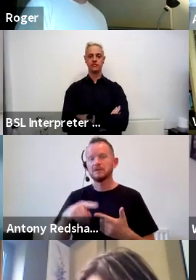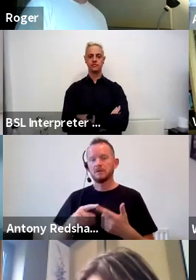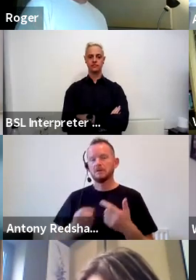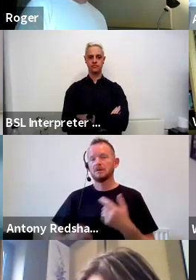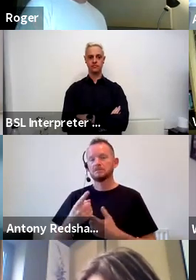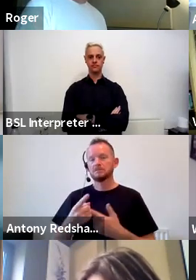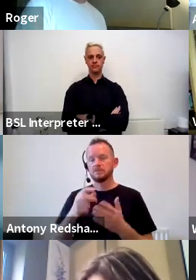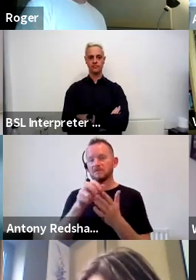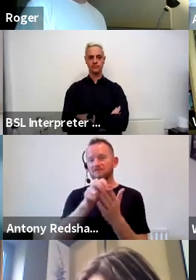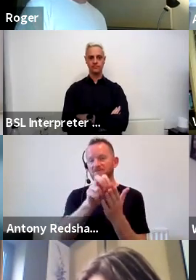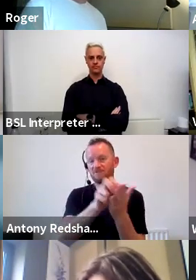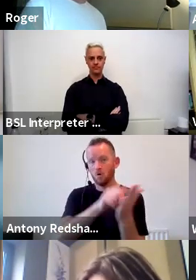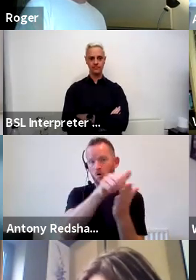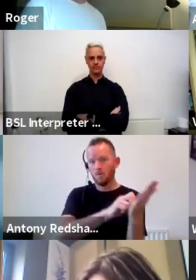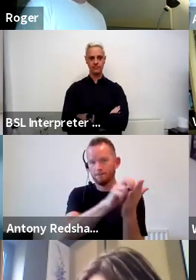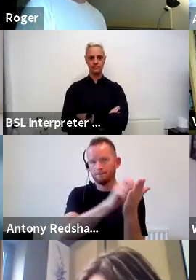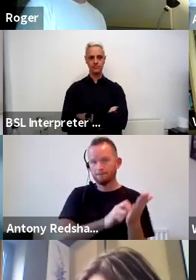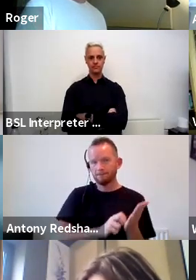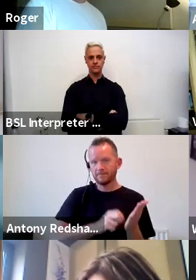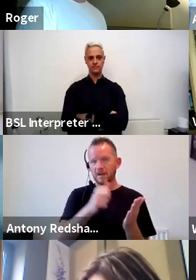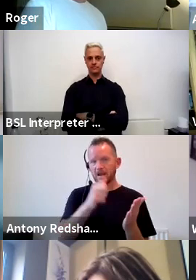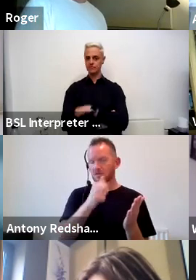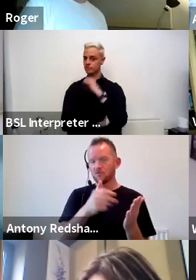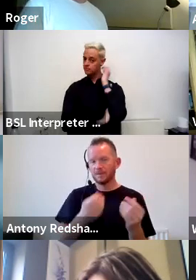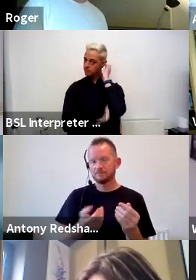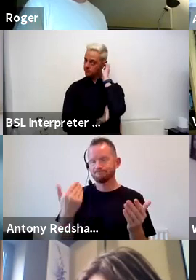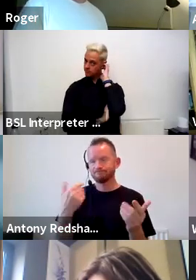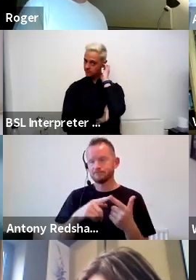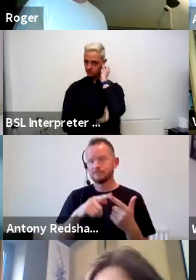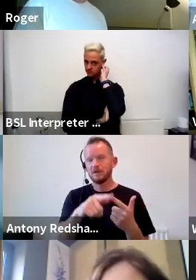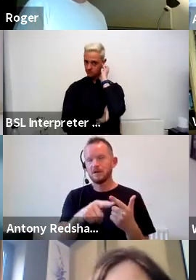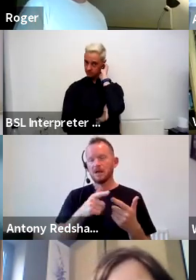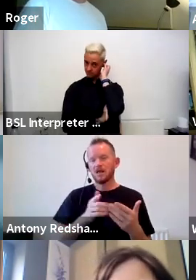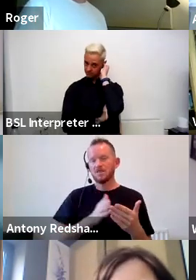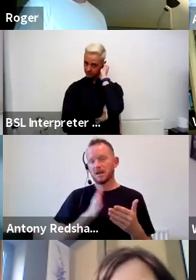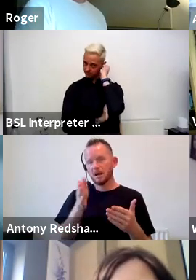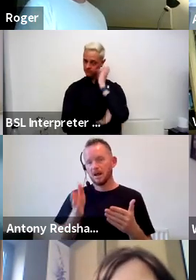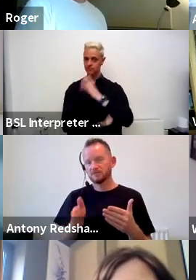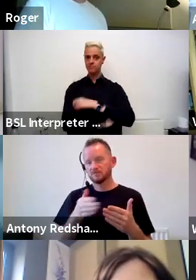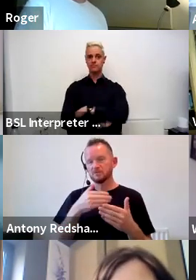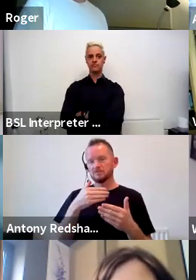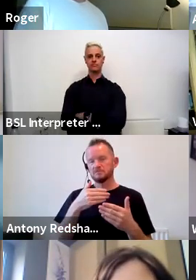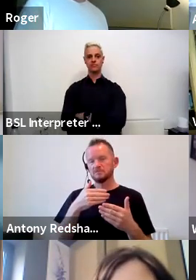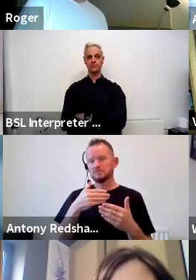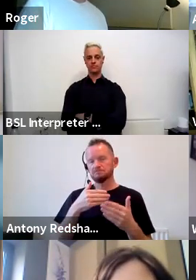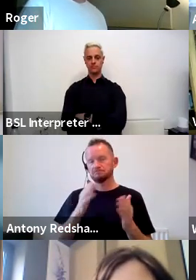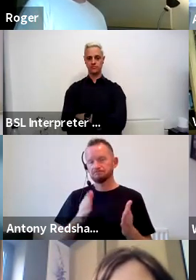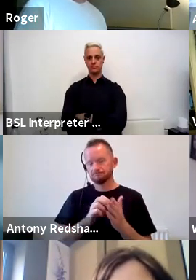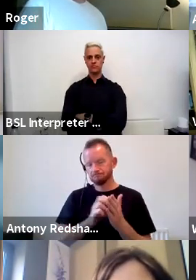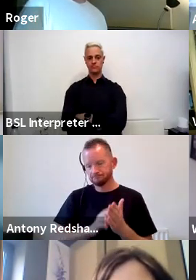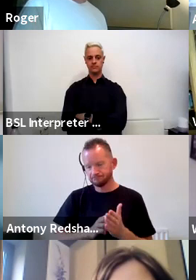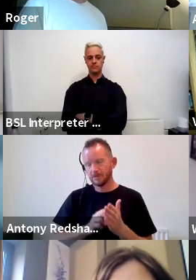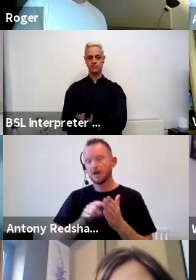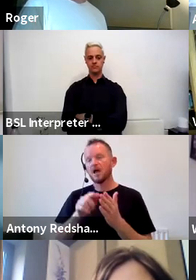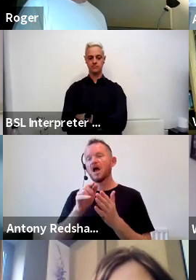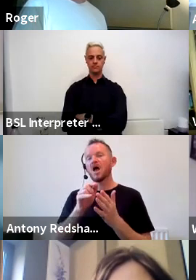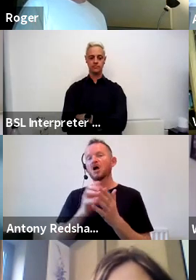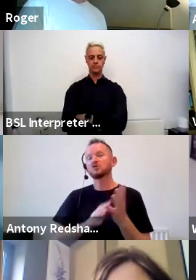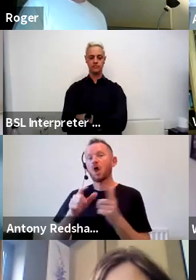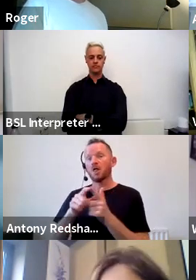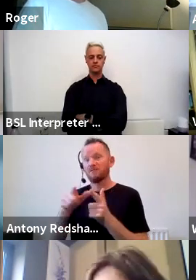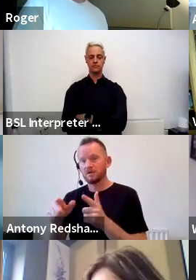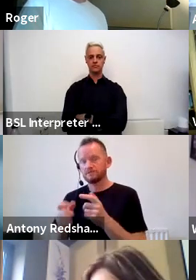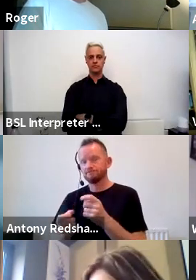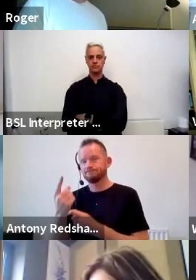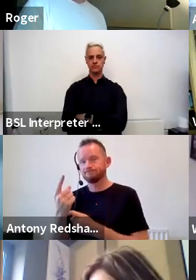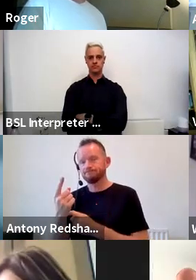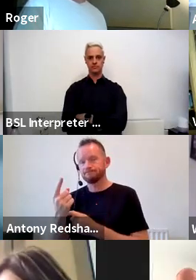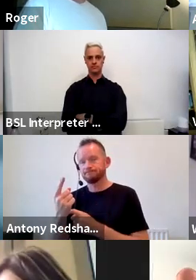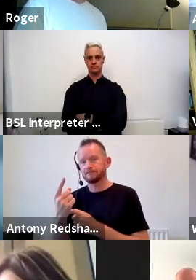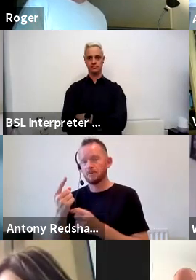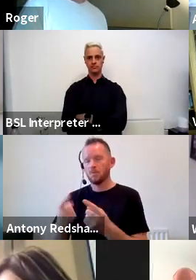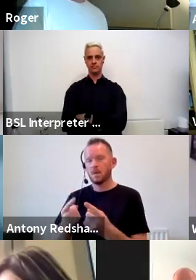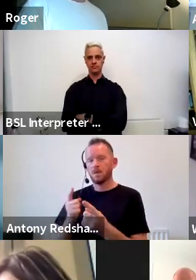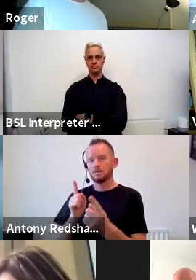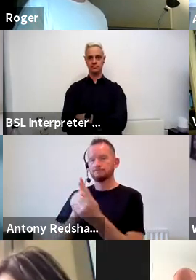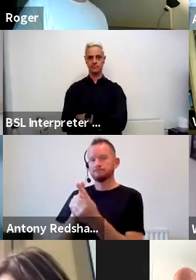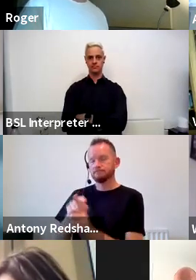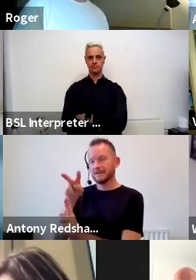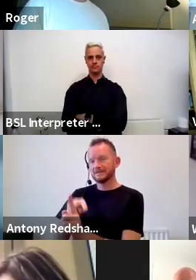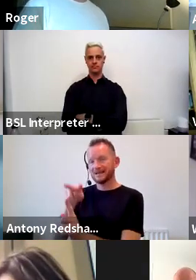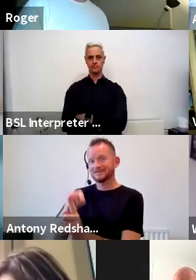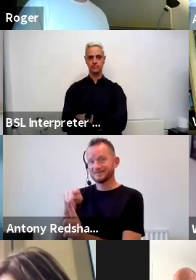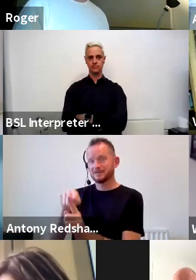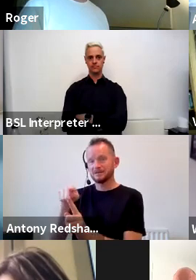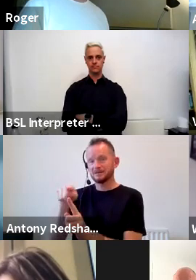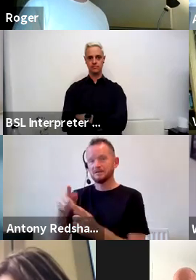And very often you, you fill in the forms I know that you haven't been doing it recently. But you then have to go down this process, and install for very often, whereby you get assessed.